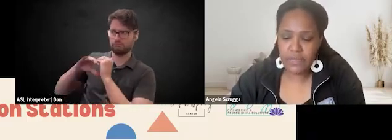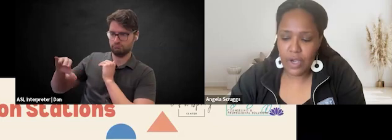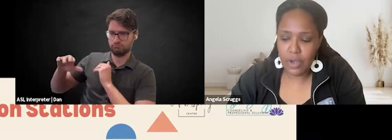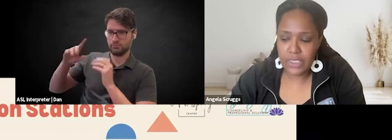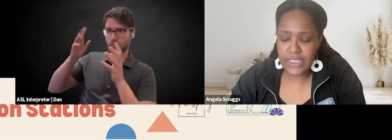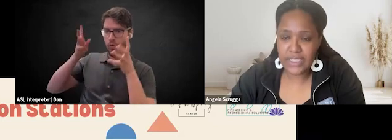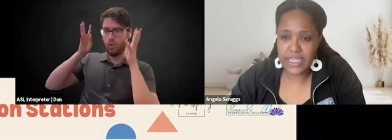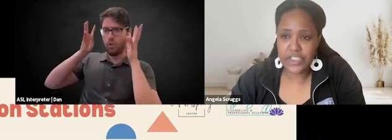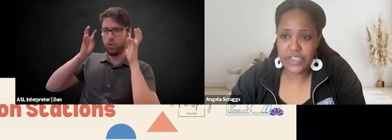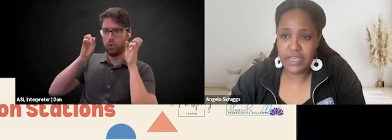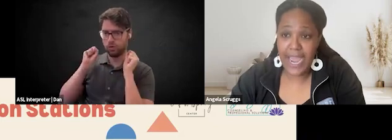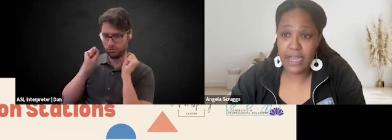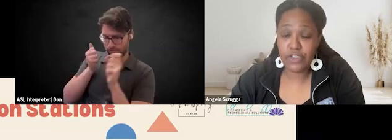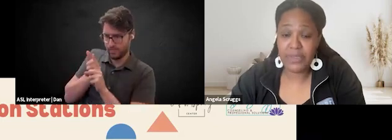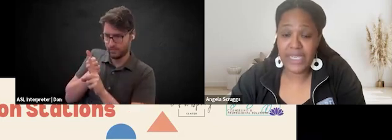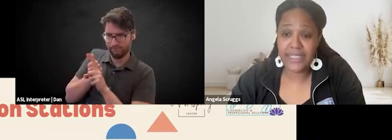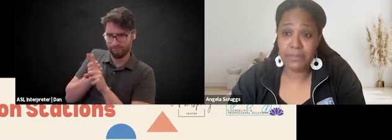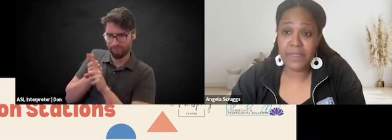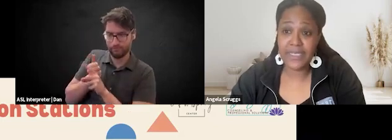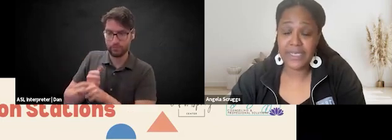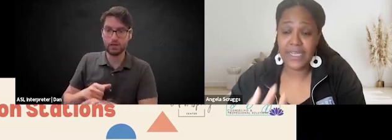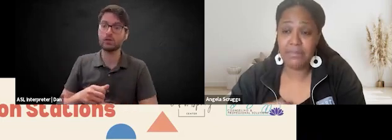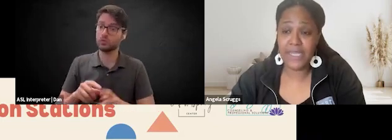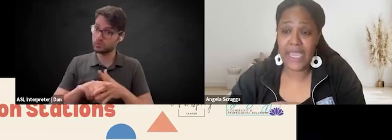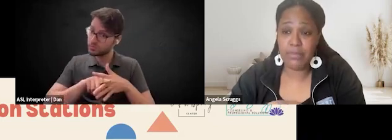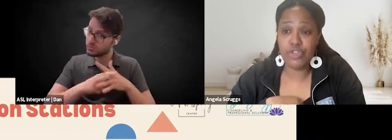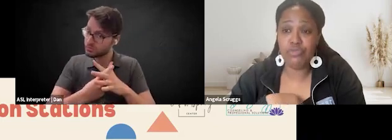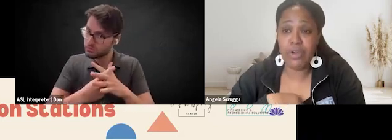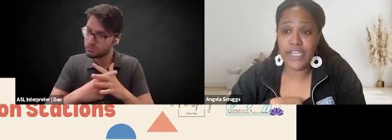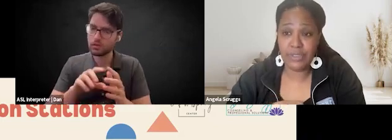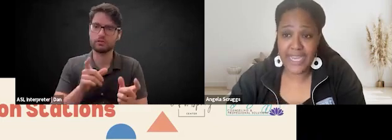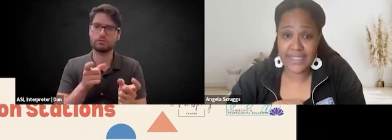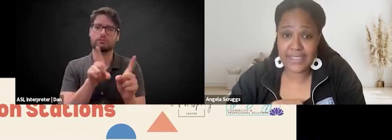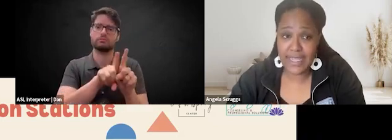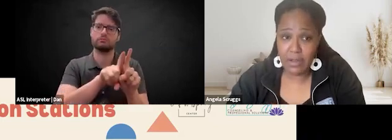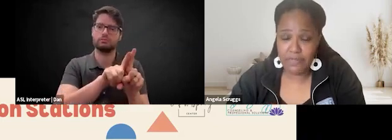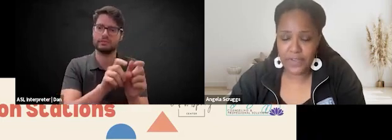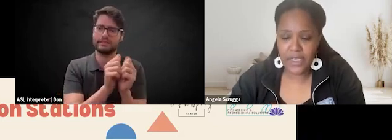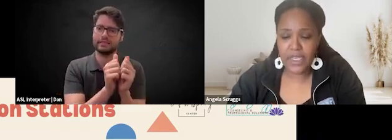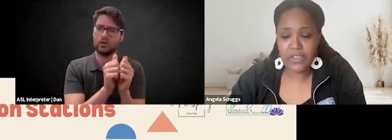the goal is to teach them how to be independent in being able to regulate self.